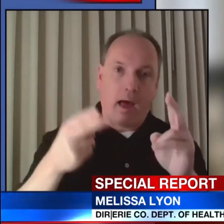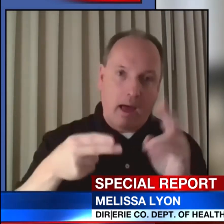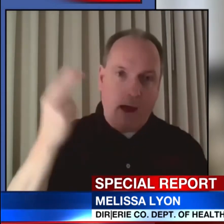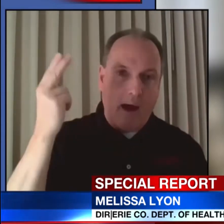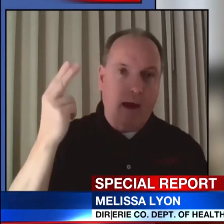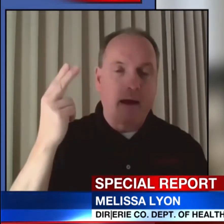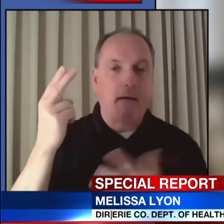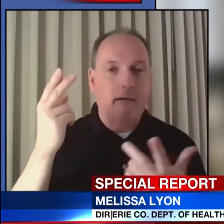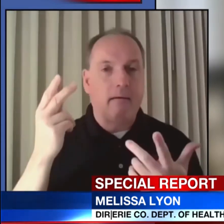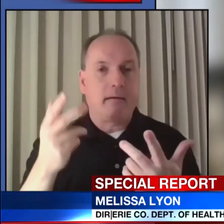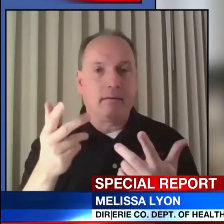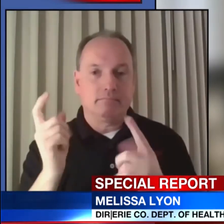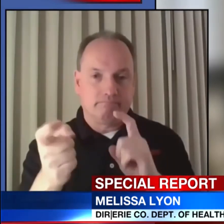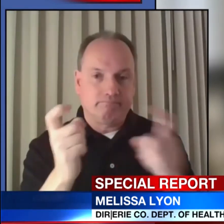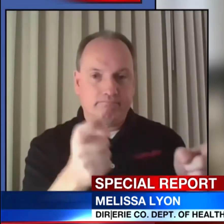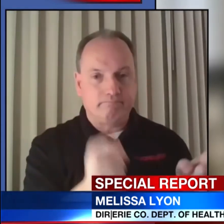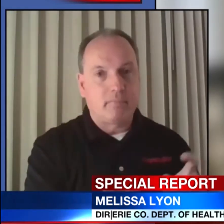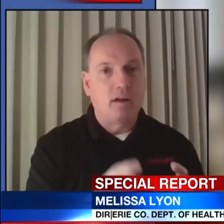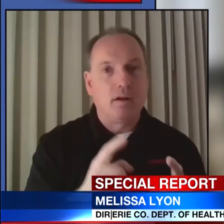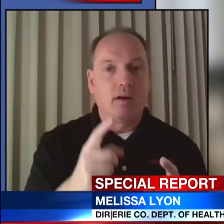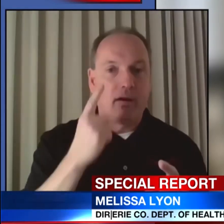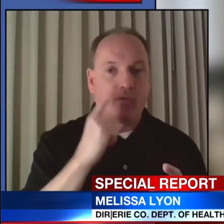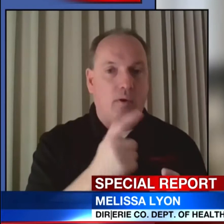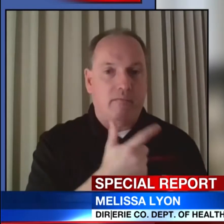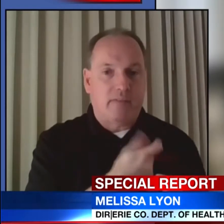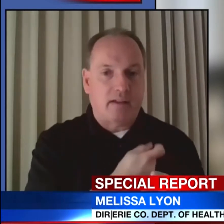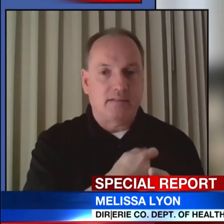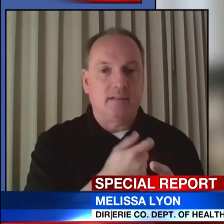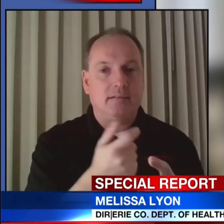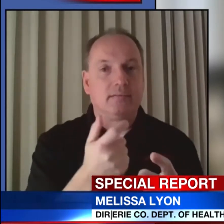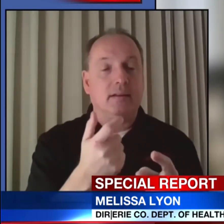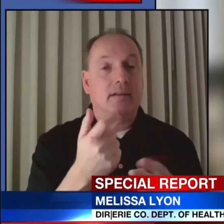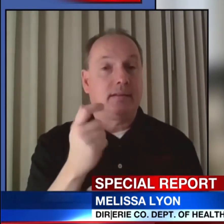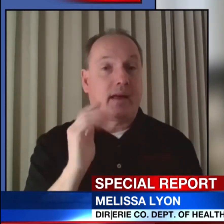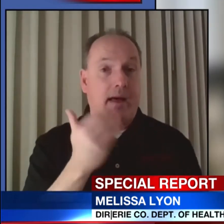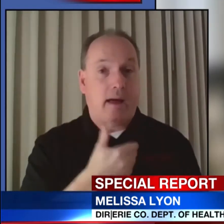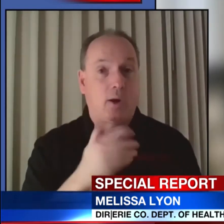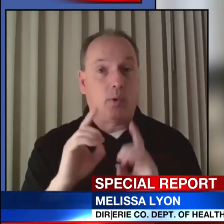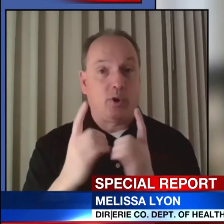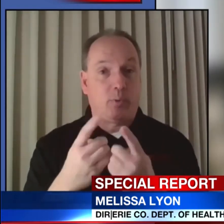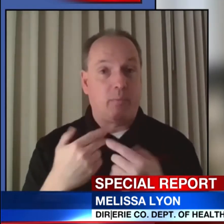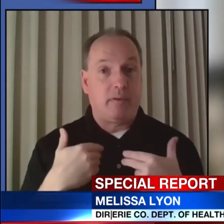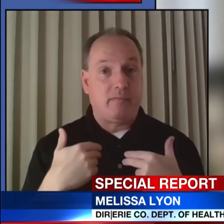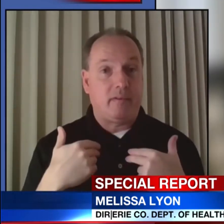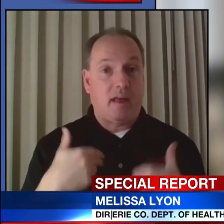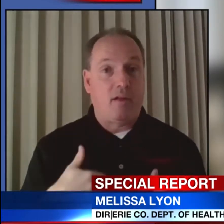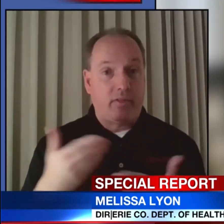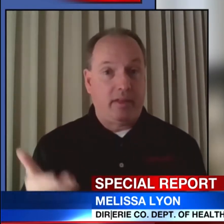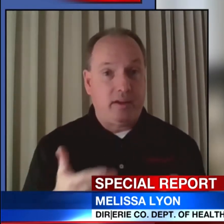ROUGHLY 300 PROVIDERS, GIVE OR TAKE, THAT COULD BE CONSIDERED HIGH DELIVERING